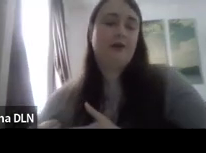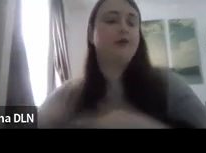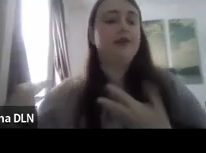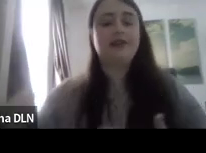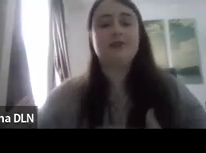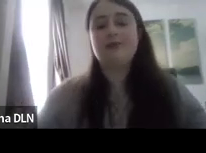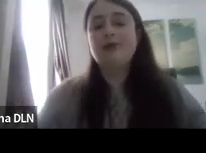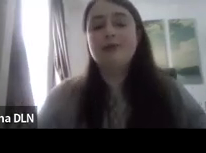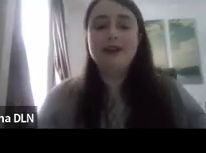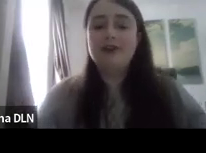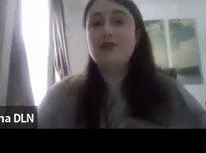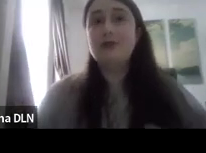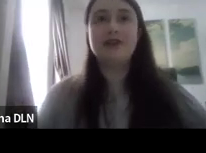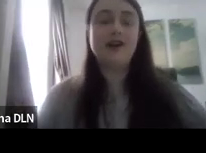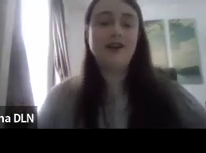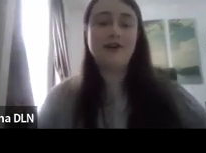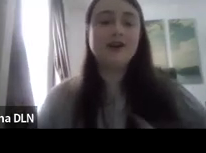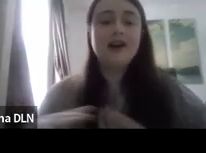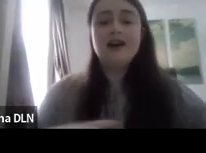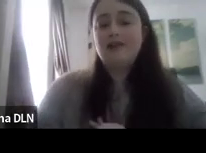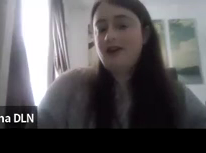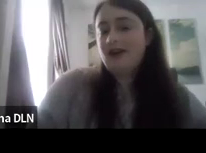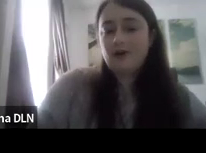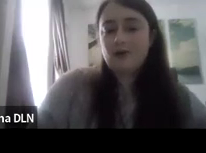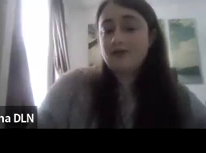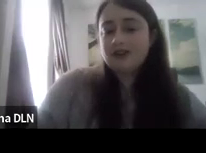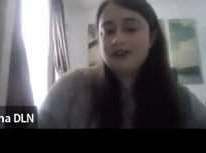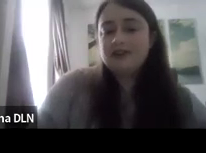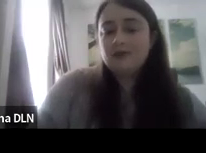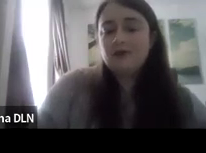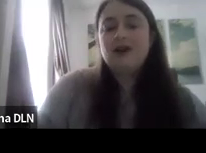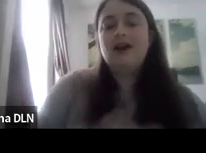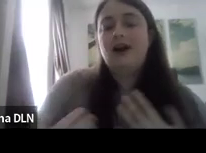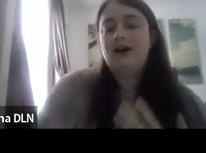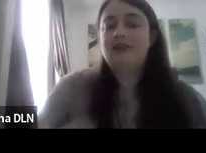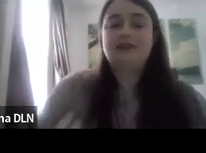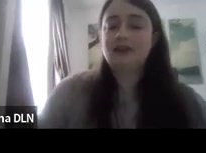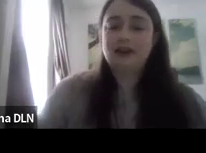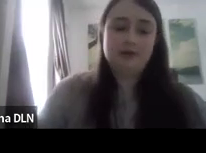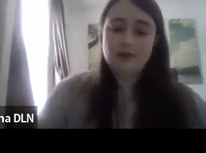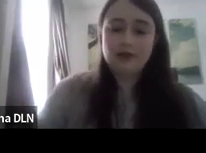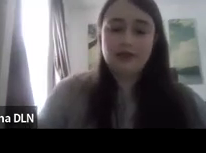about what would fix the problem in a dream scenario, figure out whether it's feasible and then decide whether you want